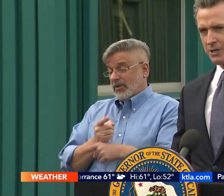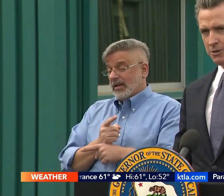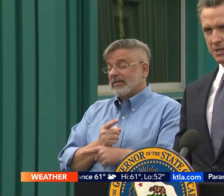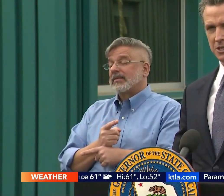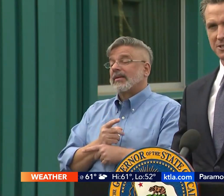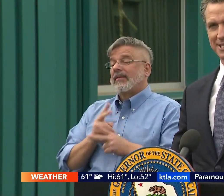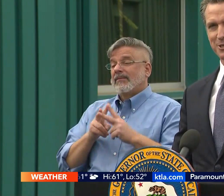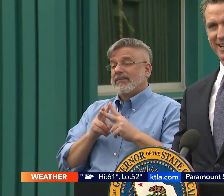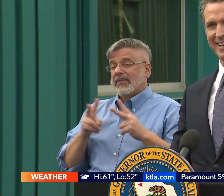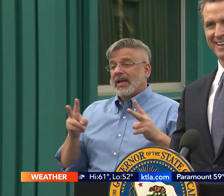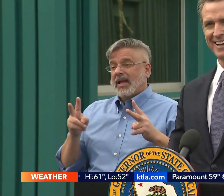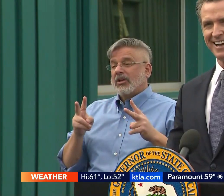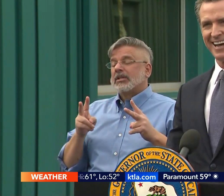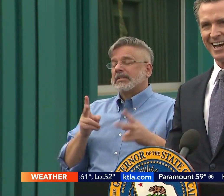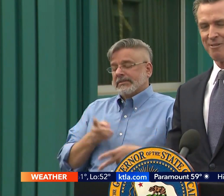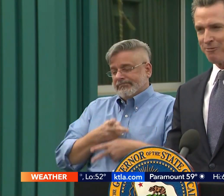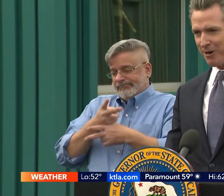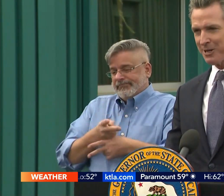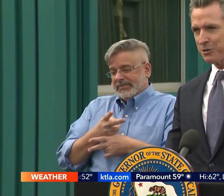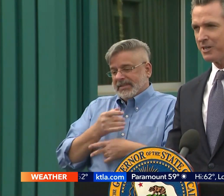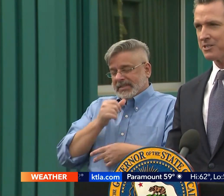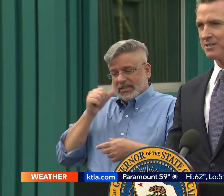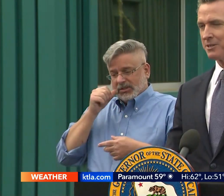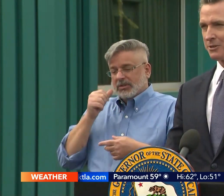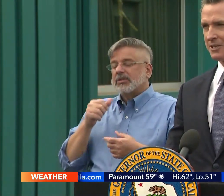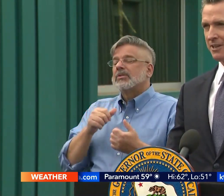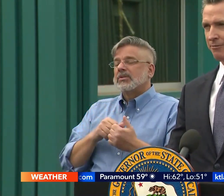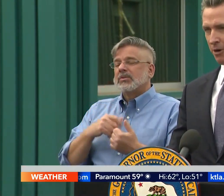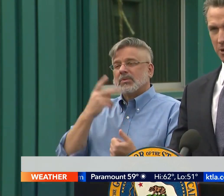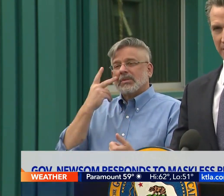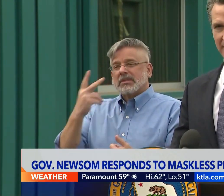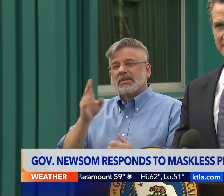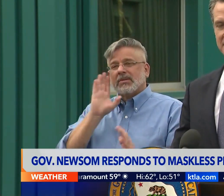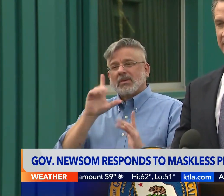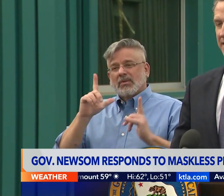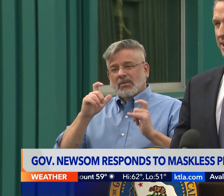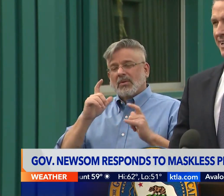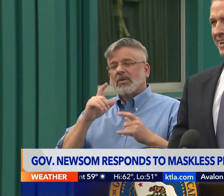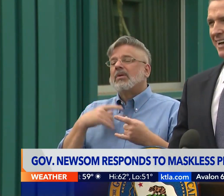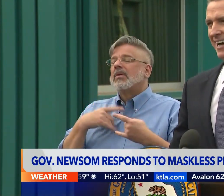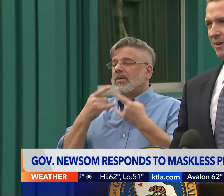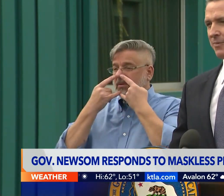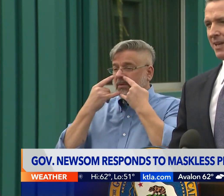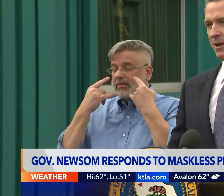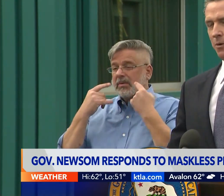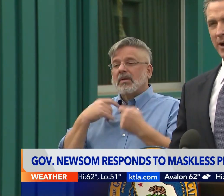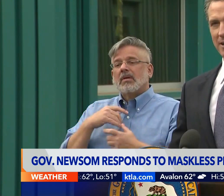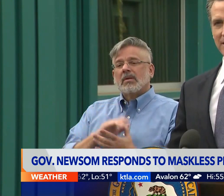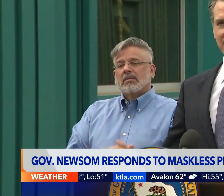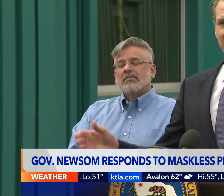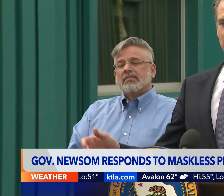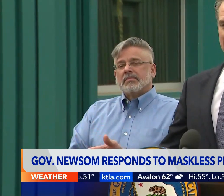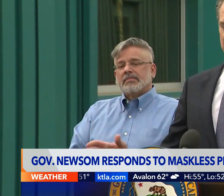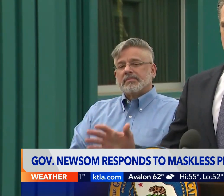IN THE PHOTO DURING A PRESS EVENT EARLIER TODAY. IT WAS